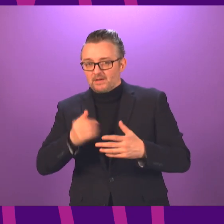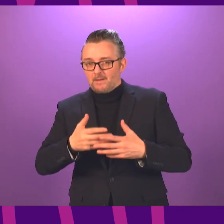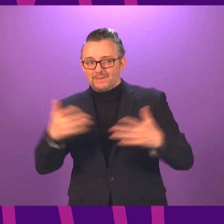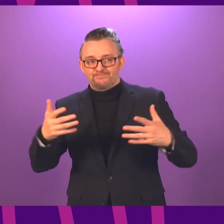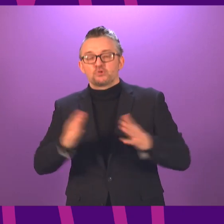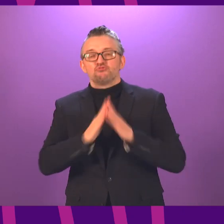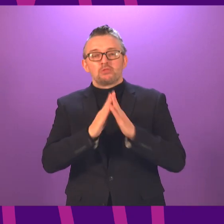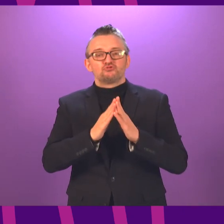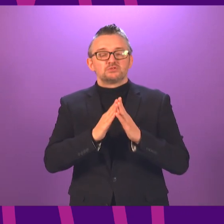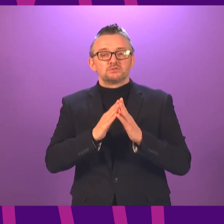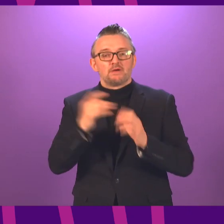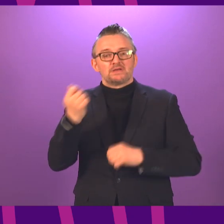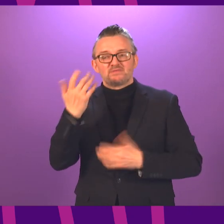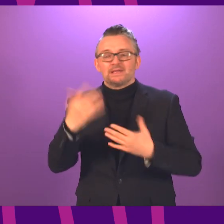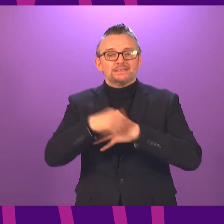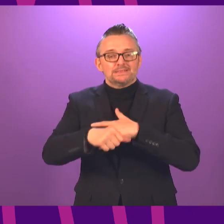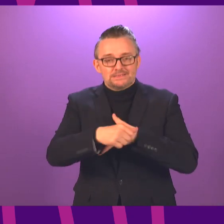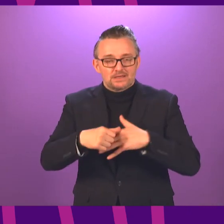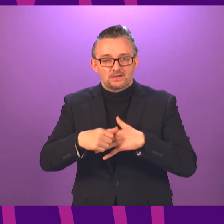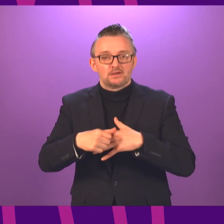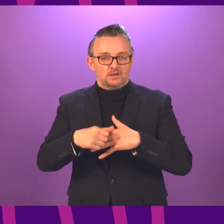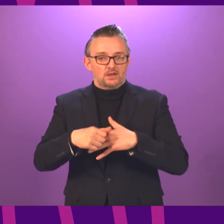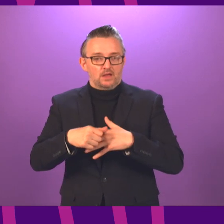festivals—for example, Easter and Passover—so it may be that communal worship could restart